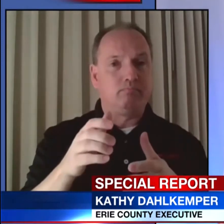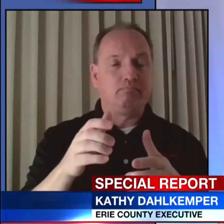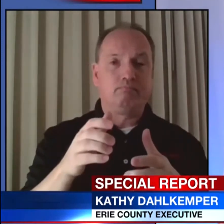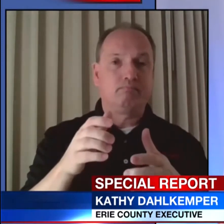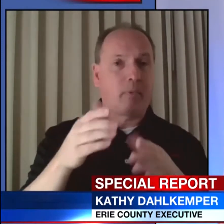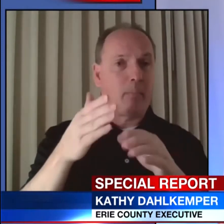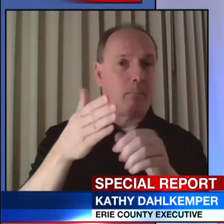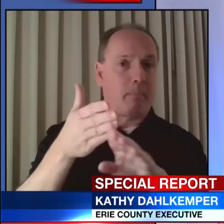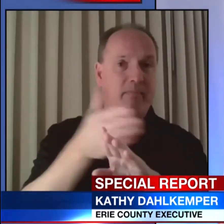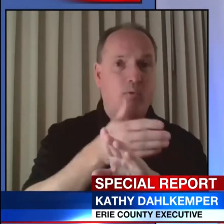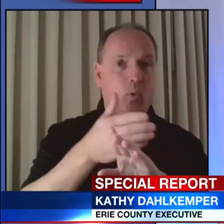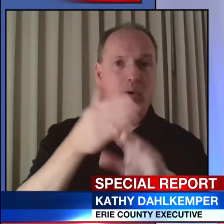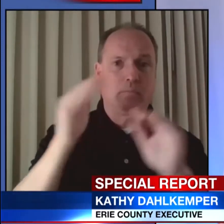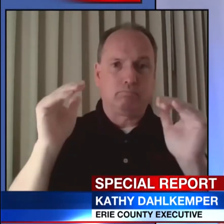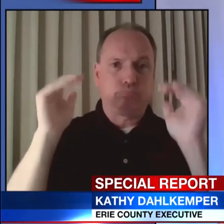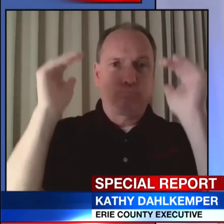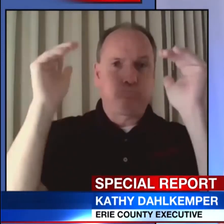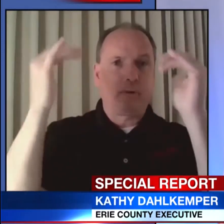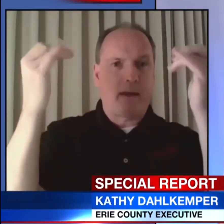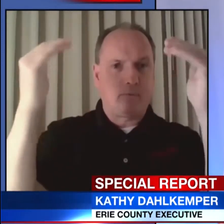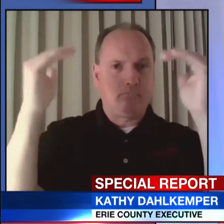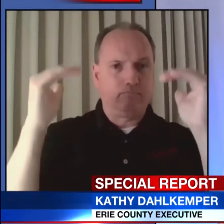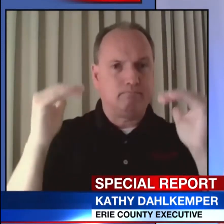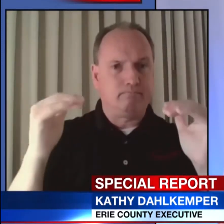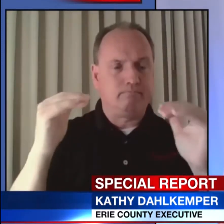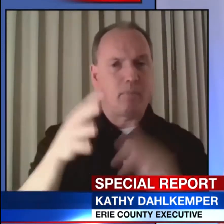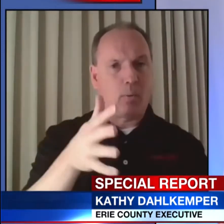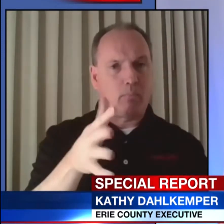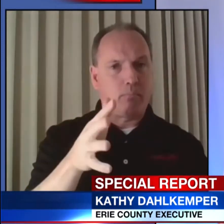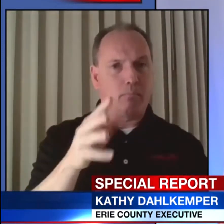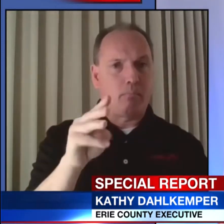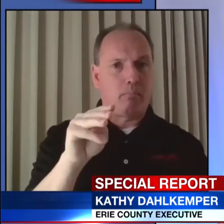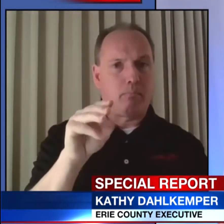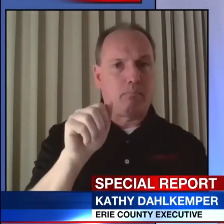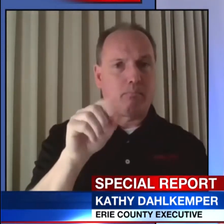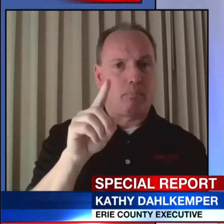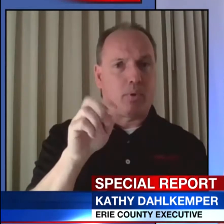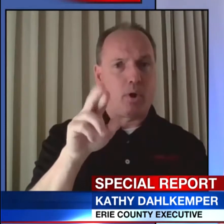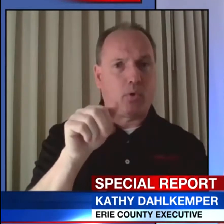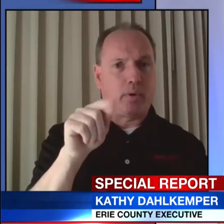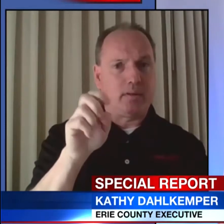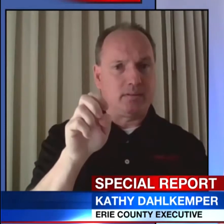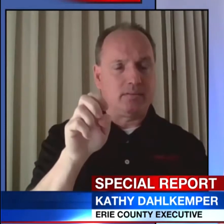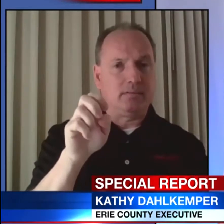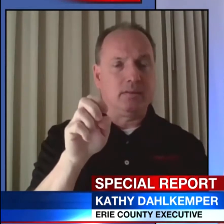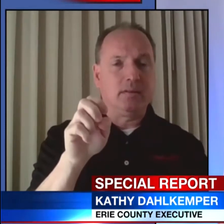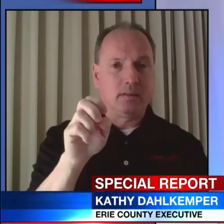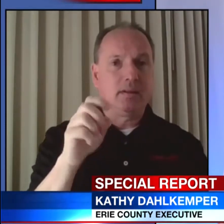SUBSTANTIAL CATEGORY TO THE CASES IN THE COUNTY.